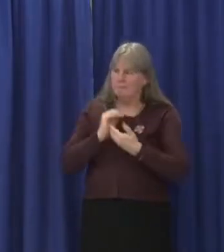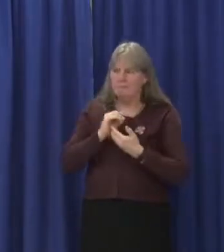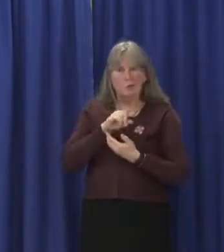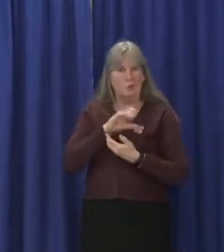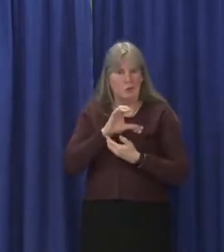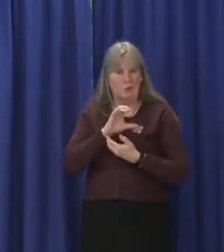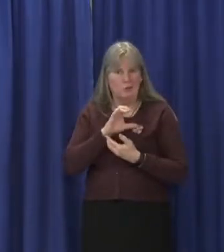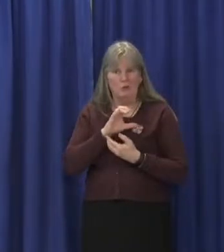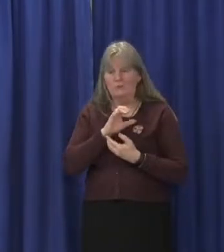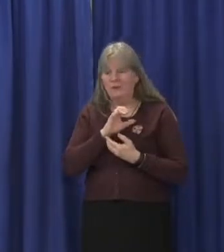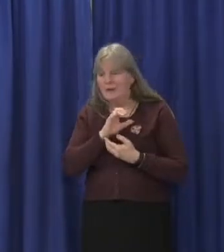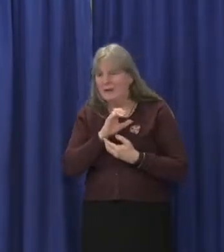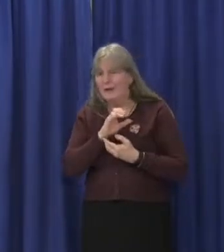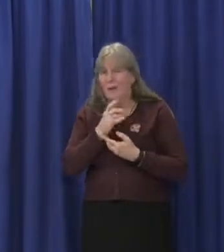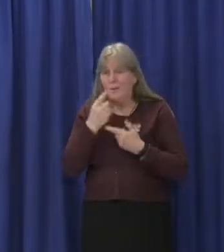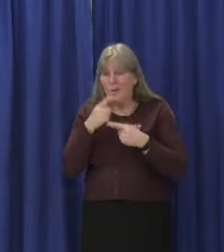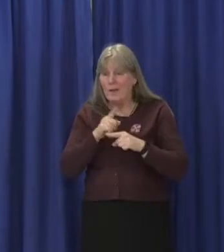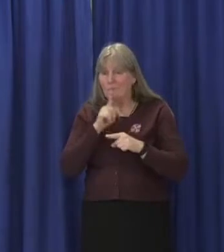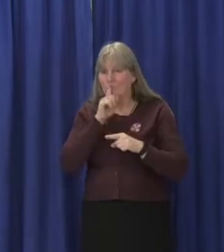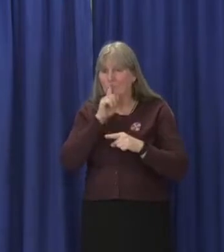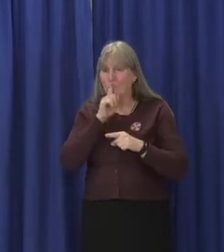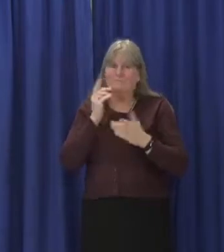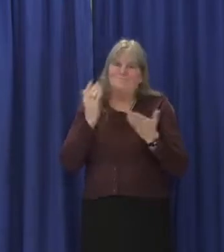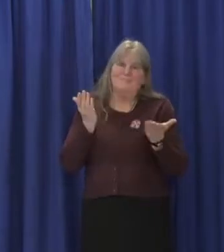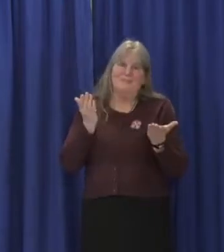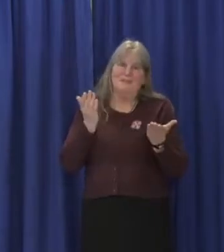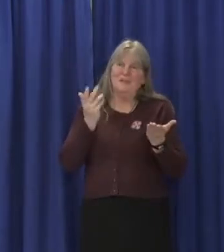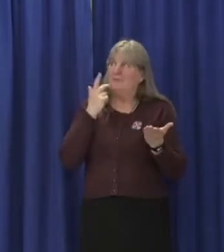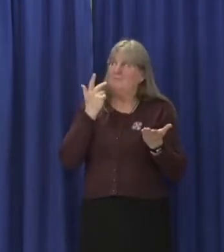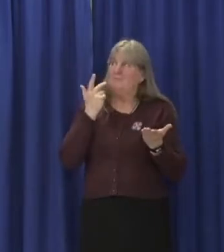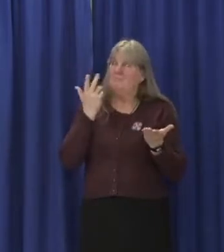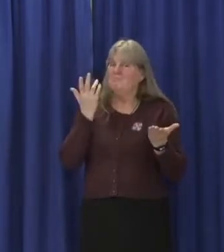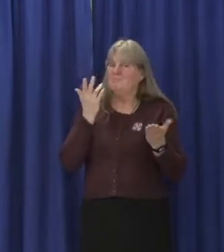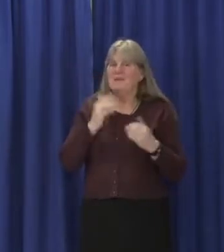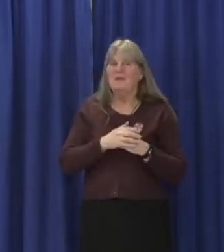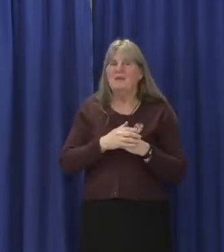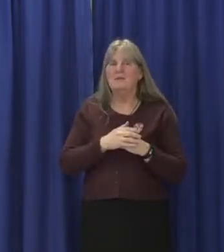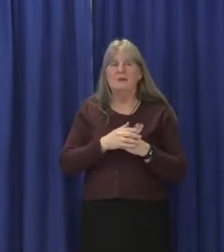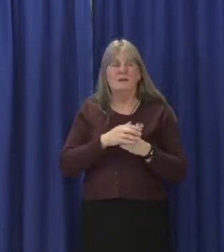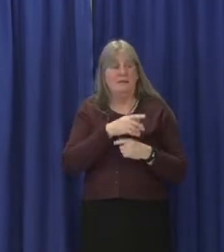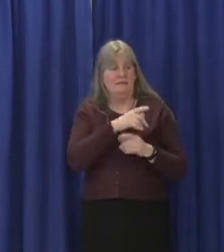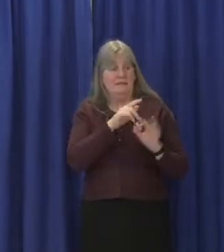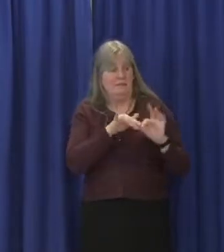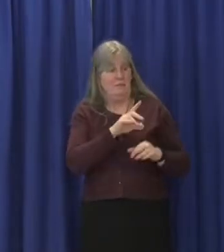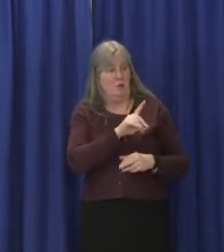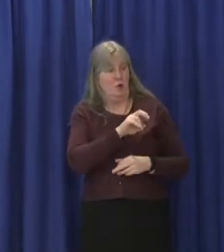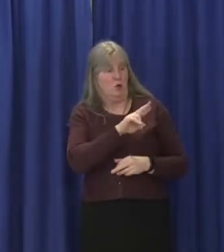there we'll see how the supply chain moves. But as Dr Elliott mentioned, you know, there's been a supply